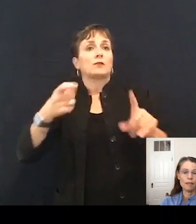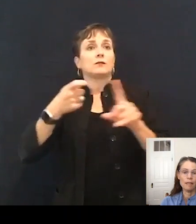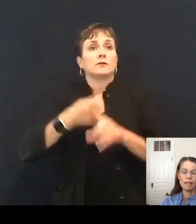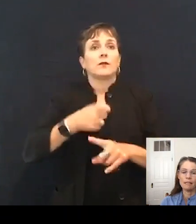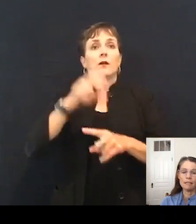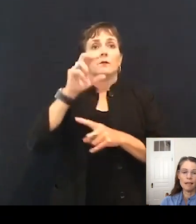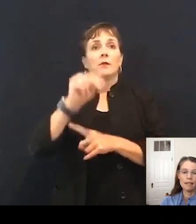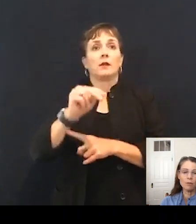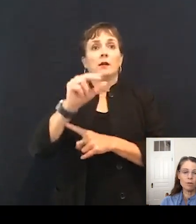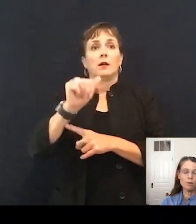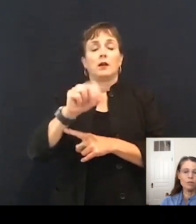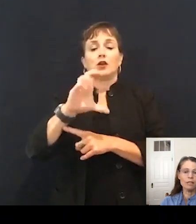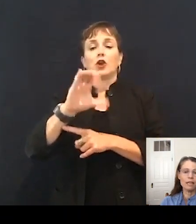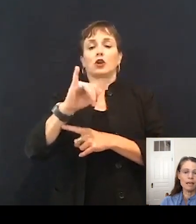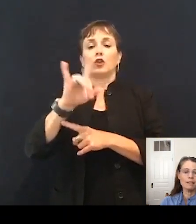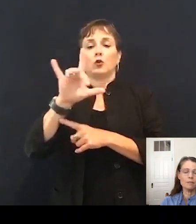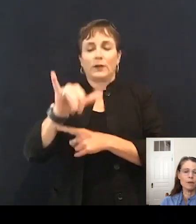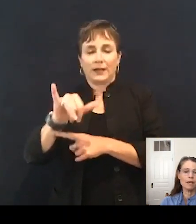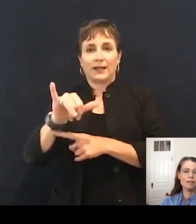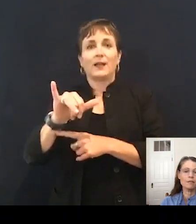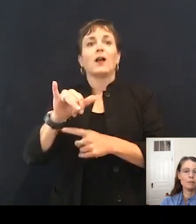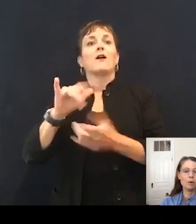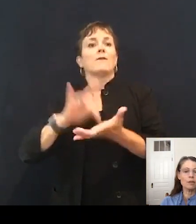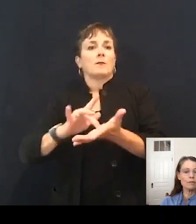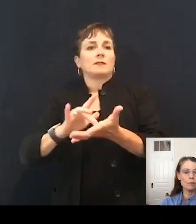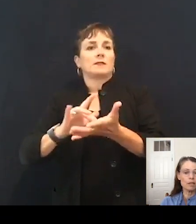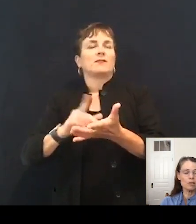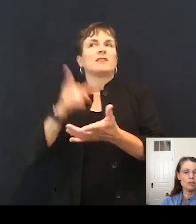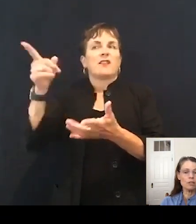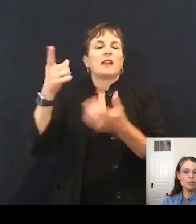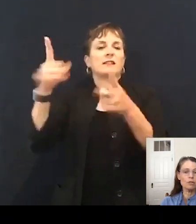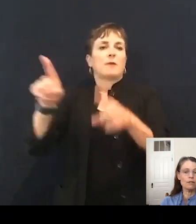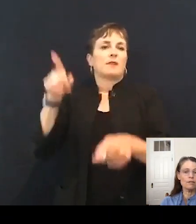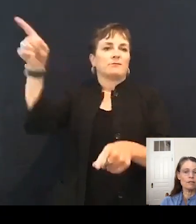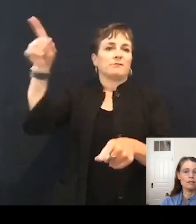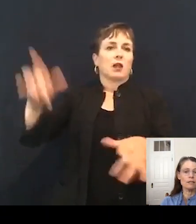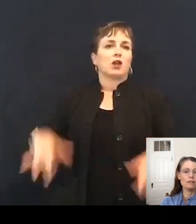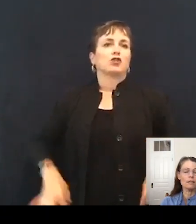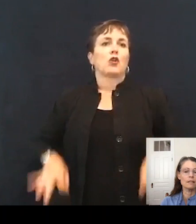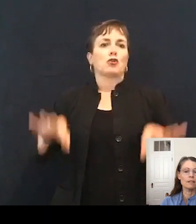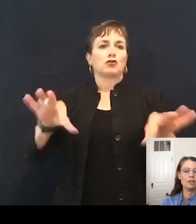It's not yet recruiting yet, but for more information,